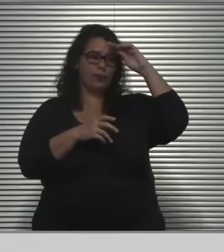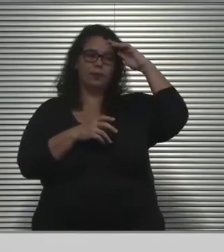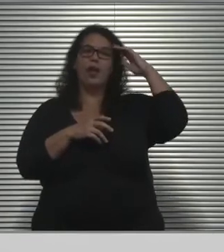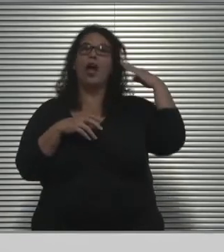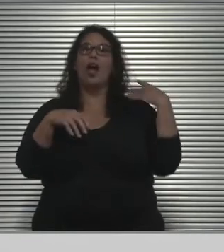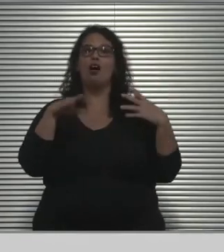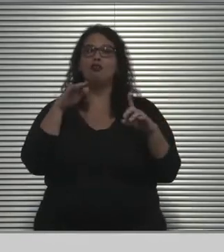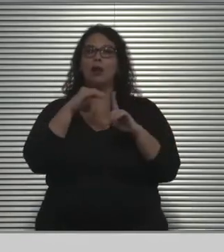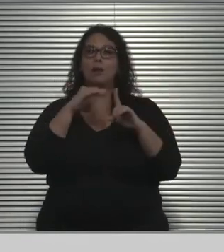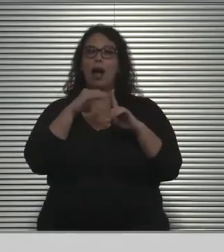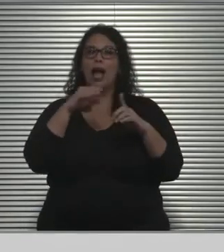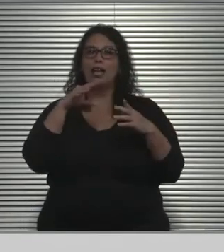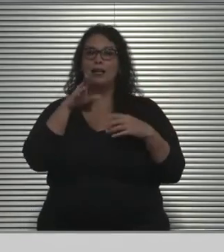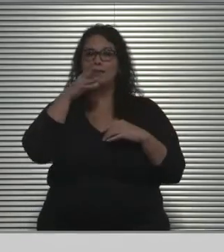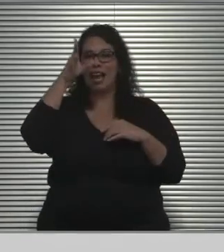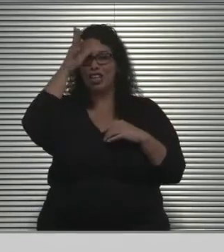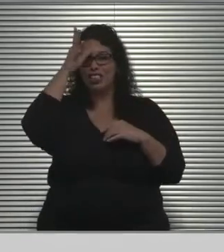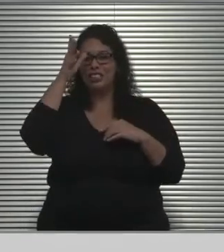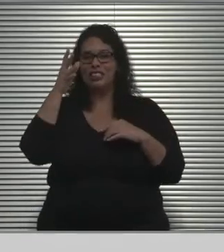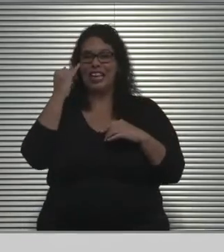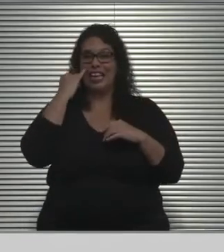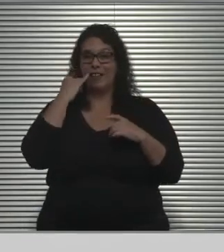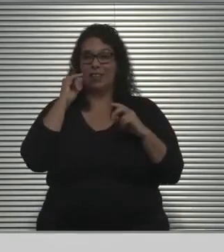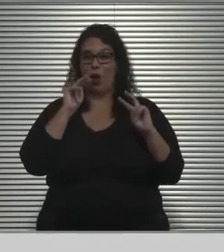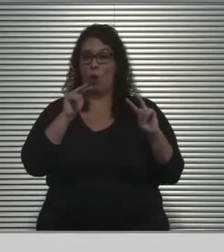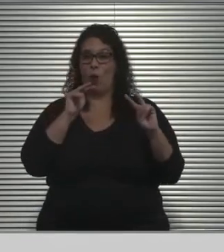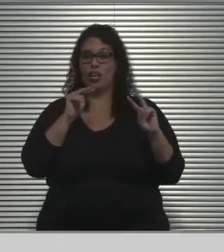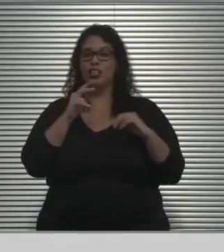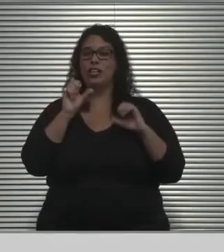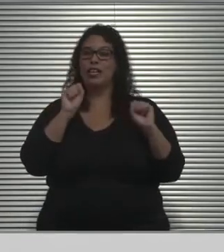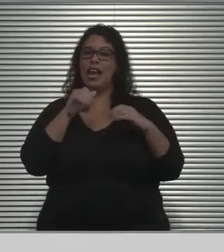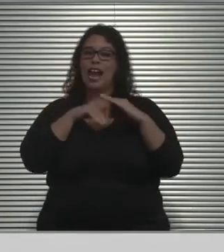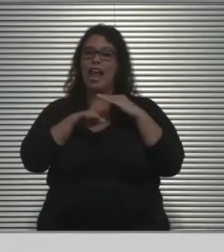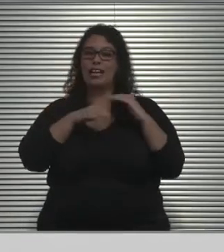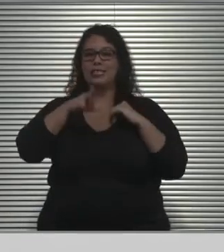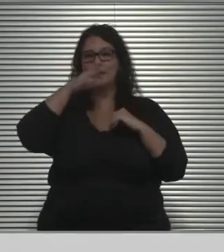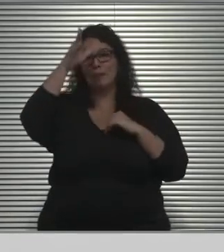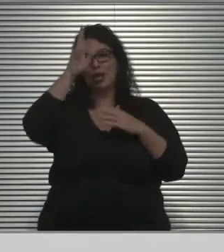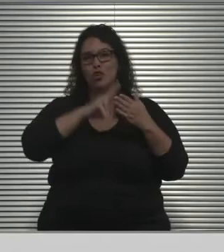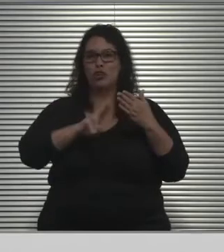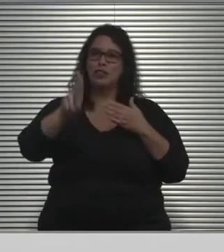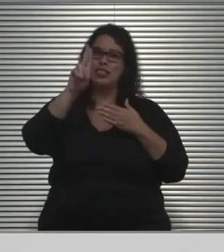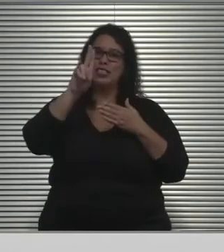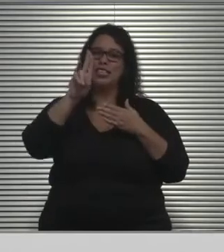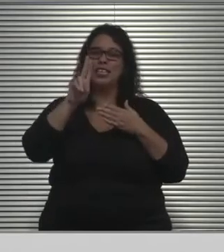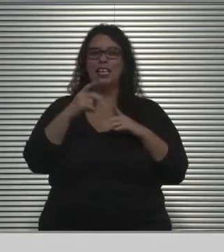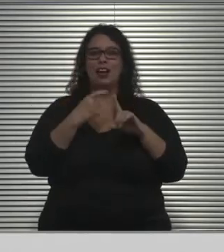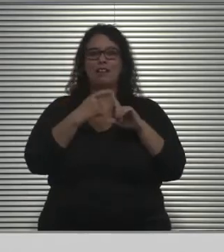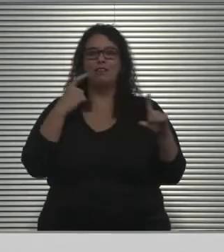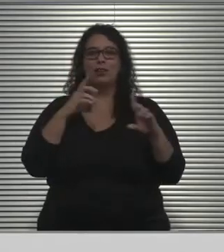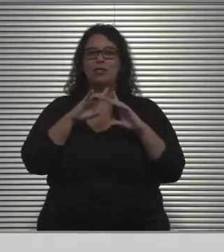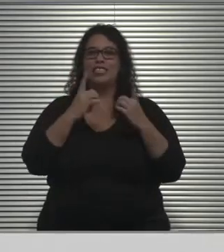who at some point may watched this that they can access parent university off of our district homepage.